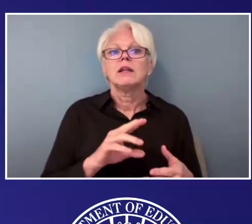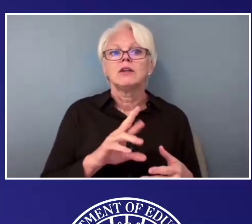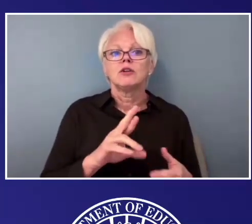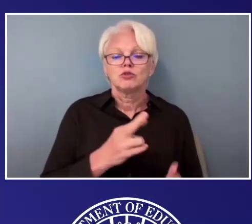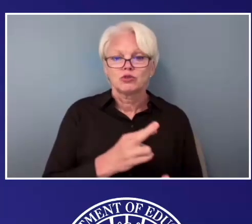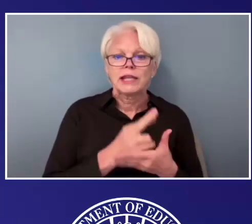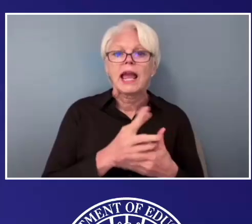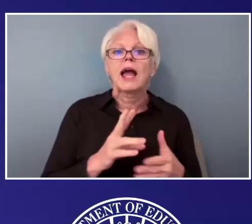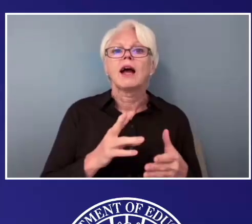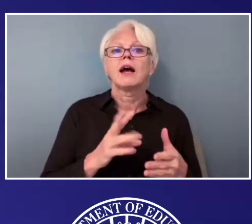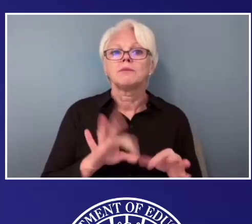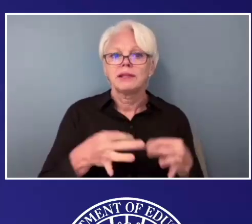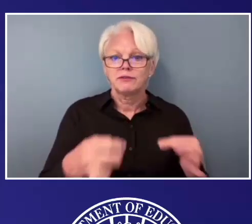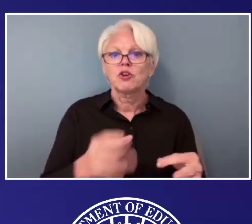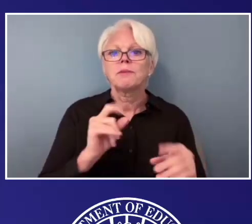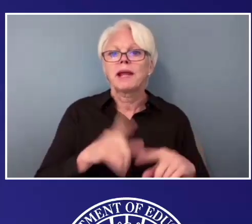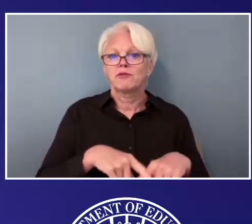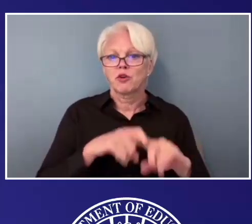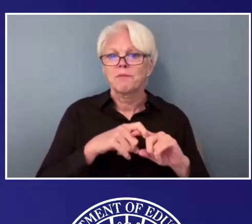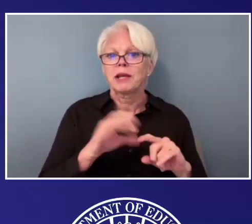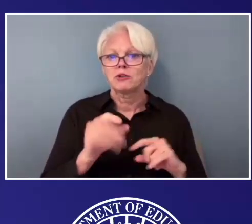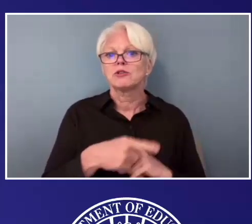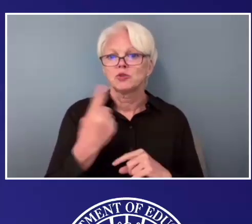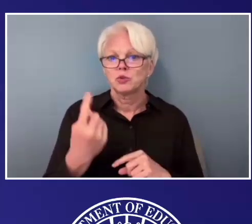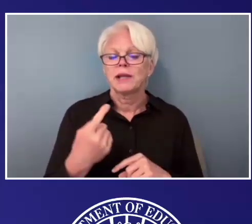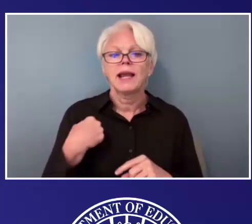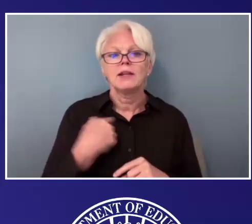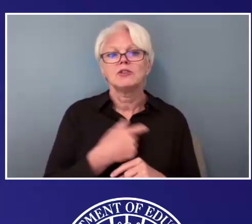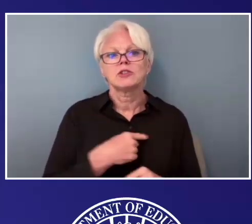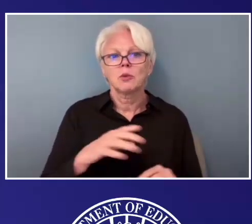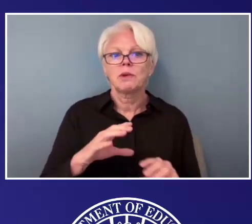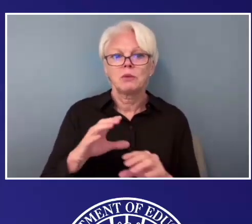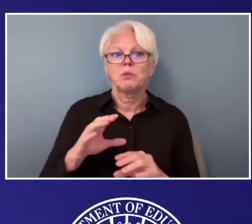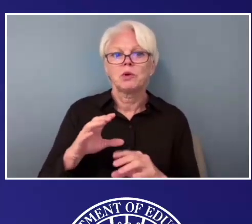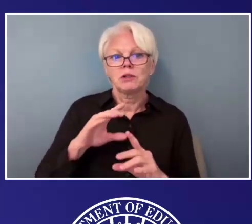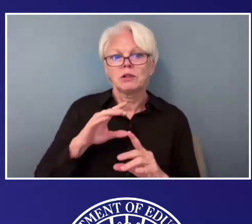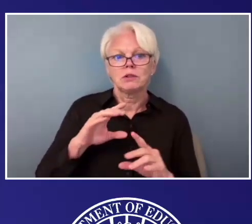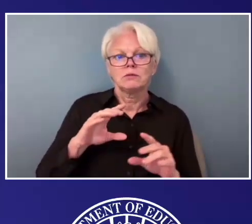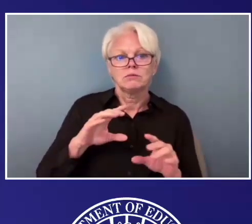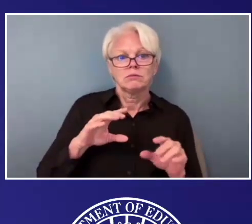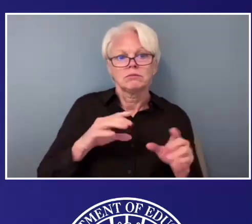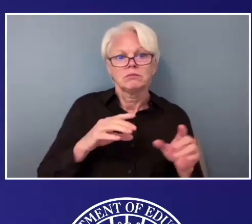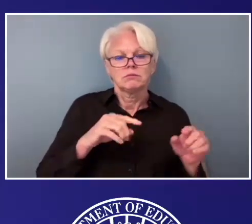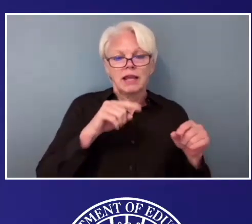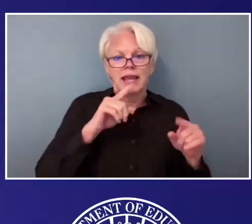So we will get to these questions while we do that, if that's okay. I just wanted to make sure that we touched base on it.